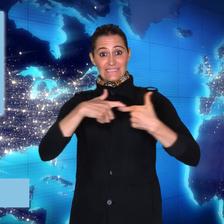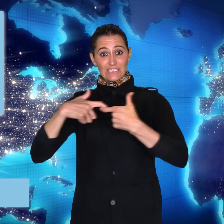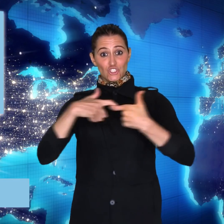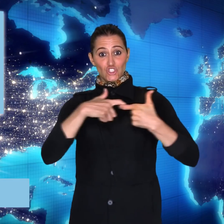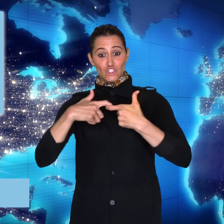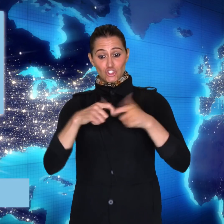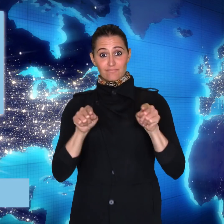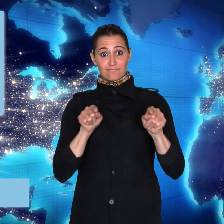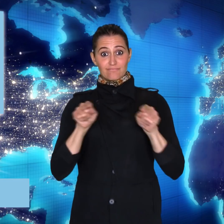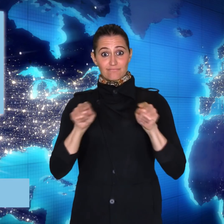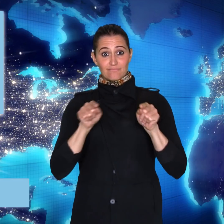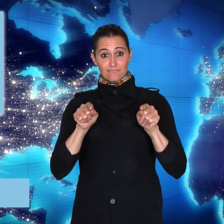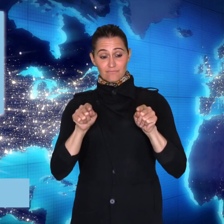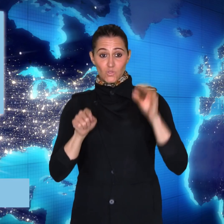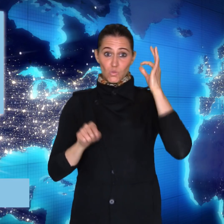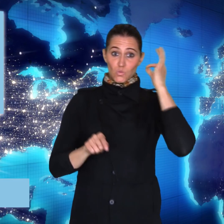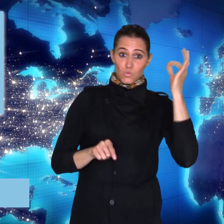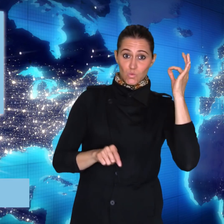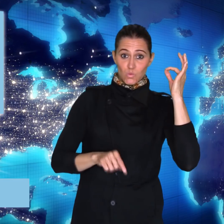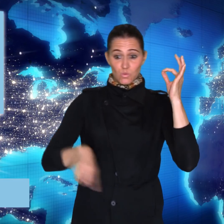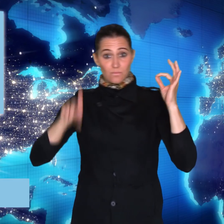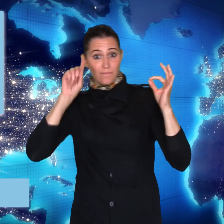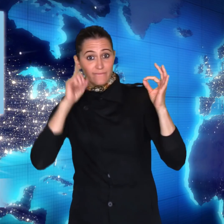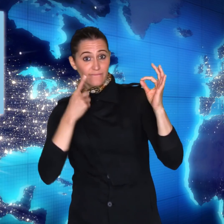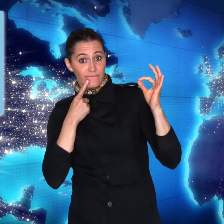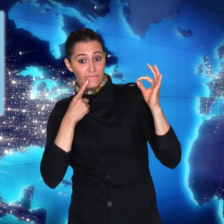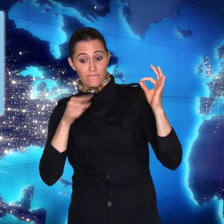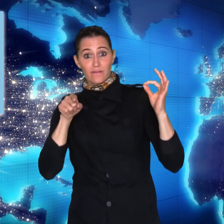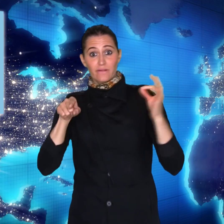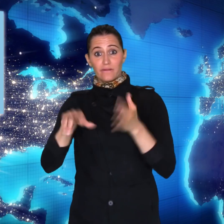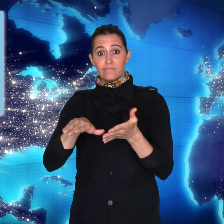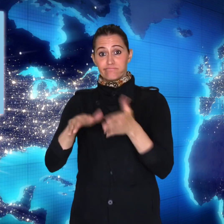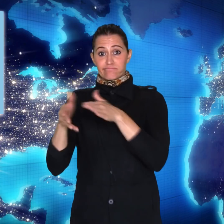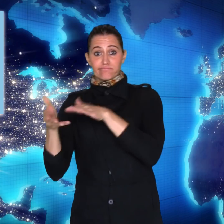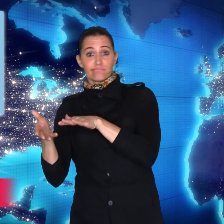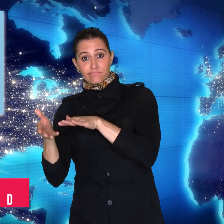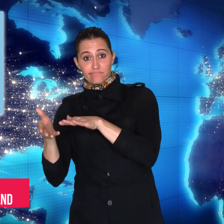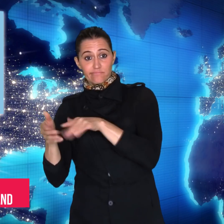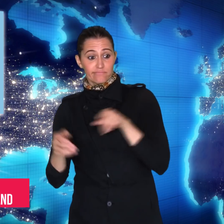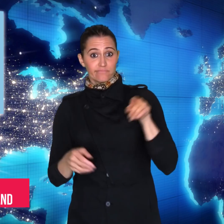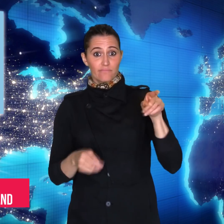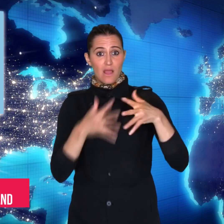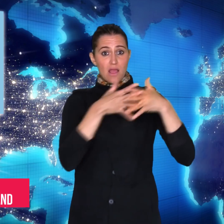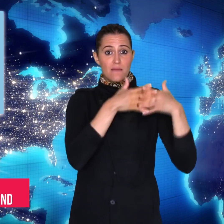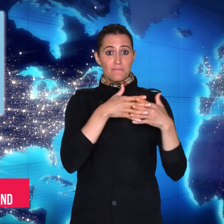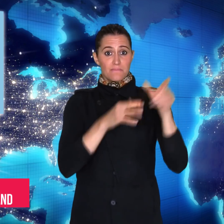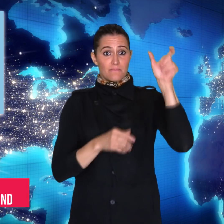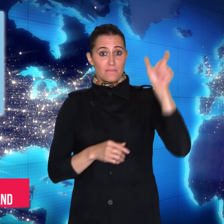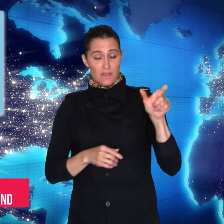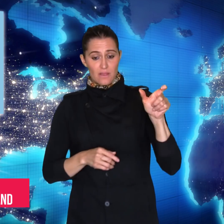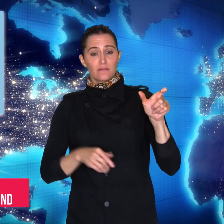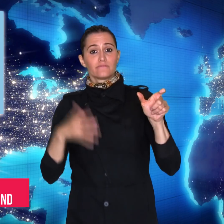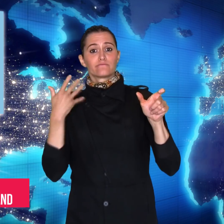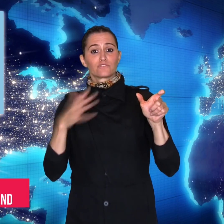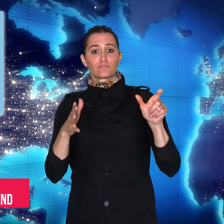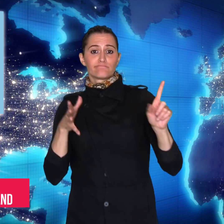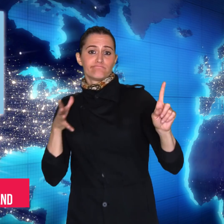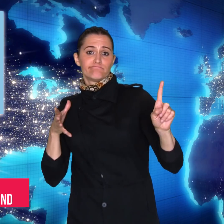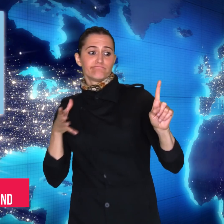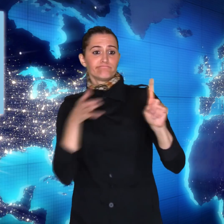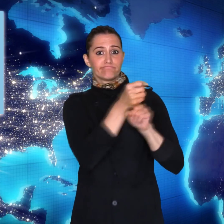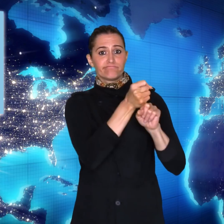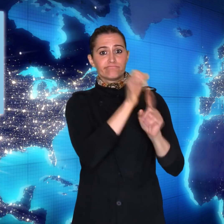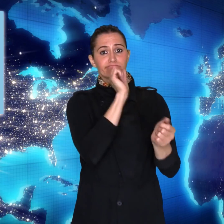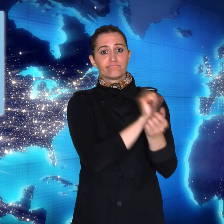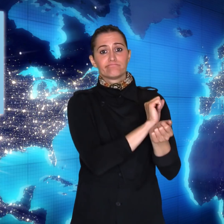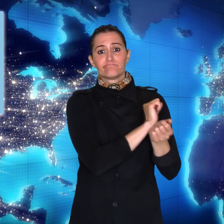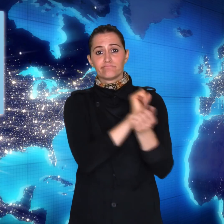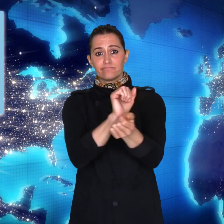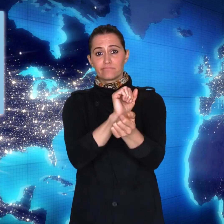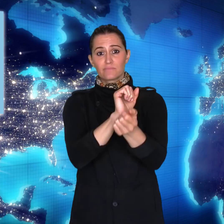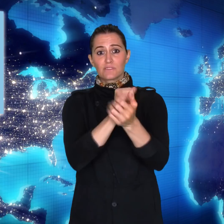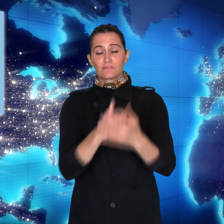Dawn: American arrested for deaf sister’s death